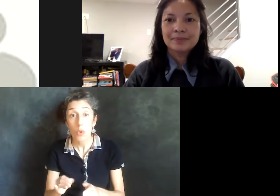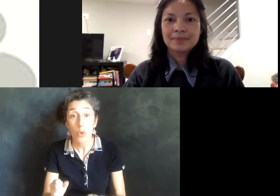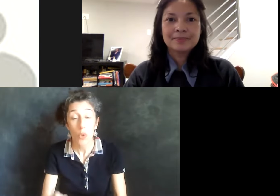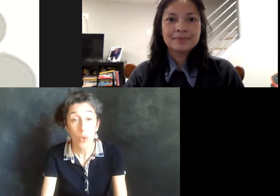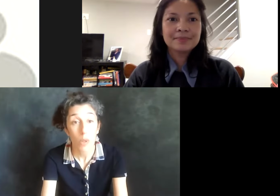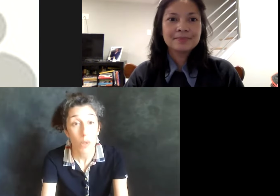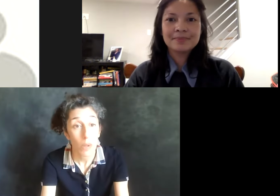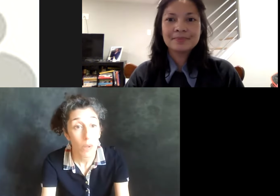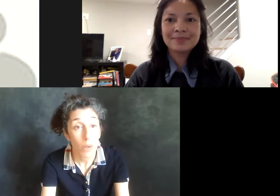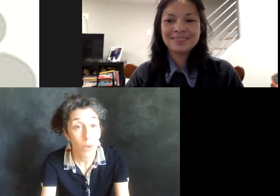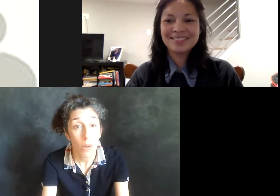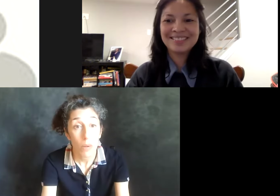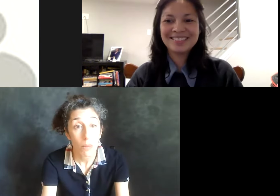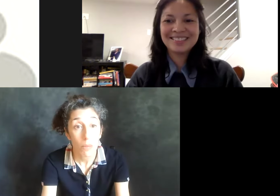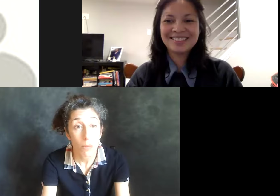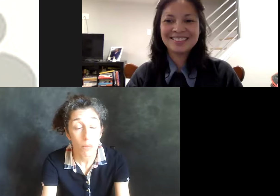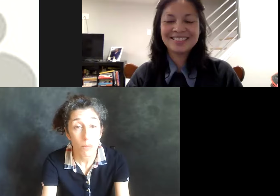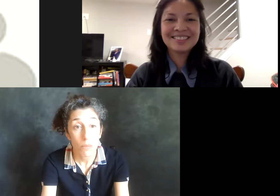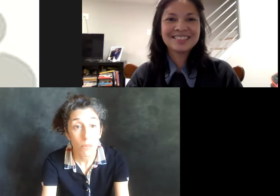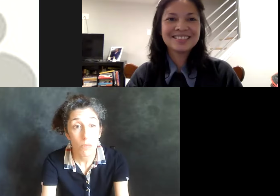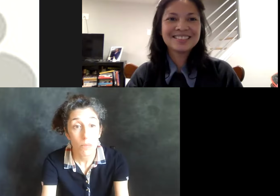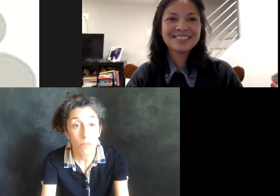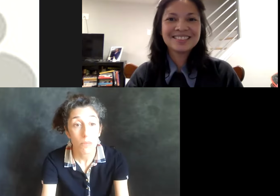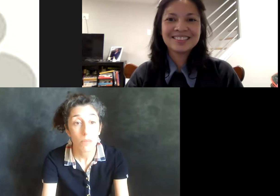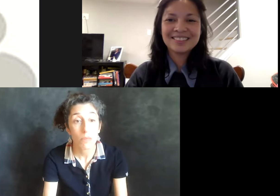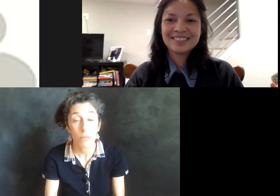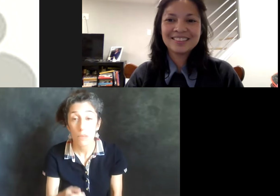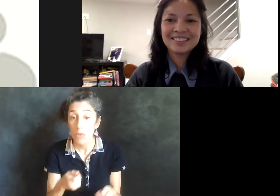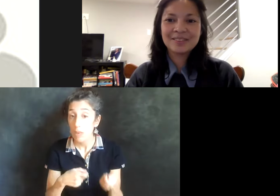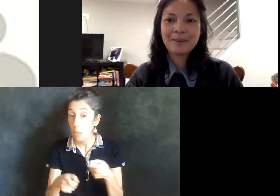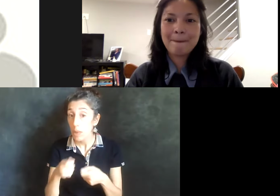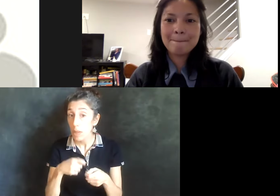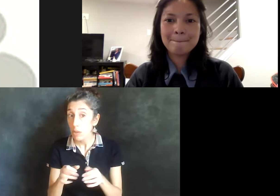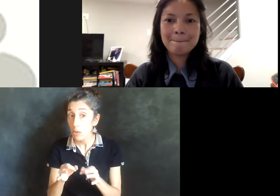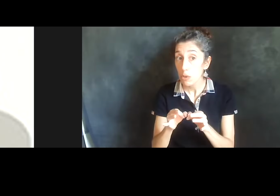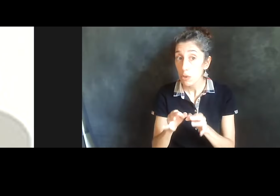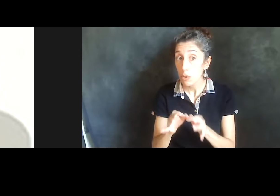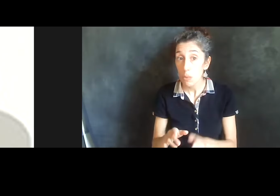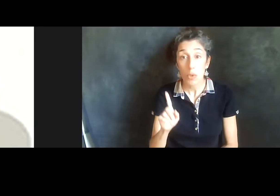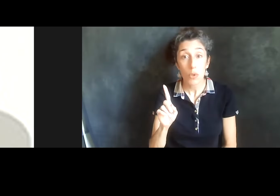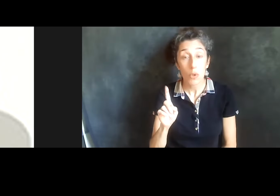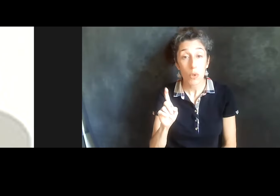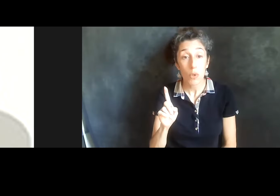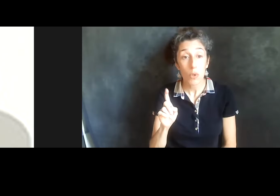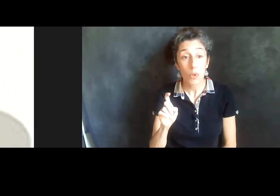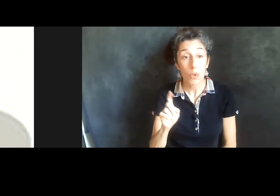And thank you very much for that, Lara. I'm gonna keep this moving by asking you to